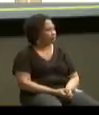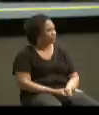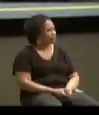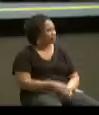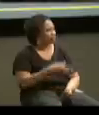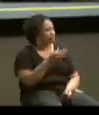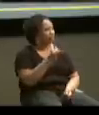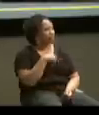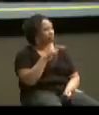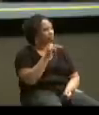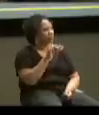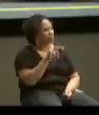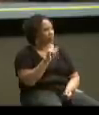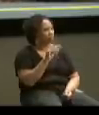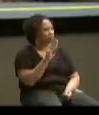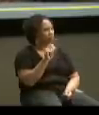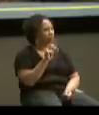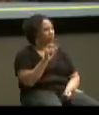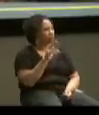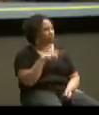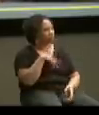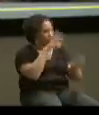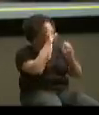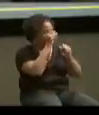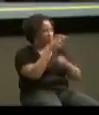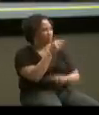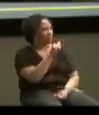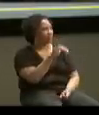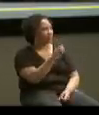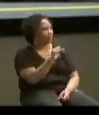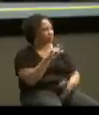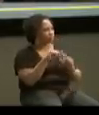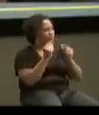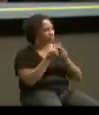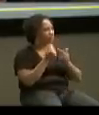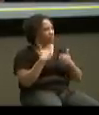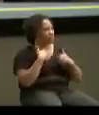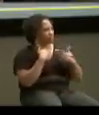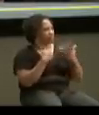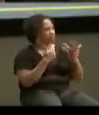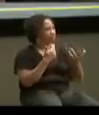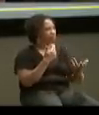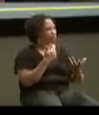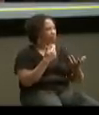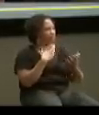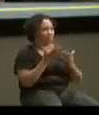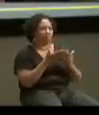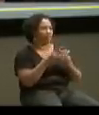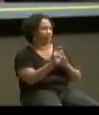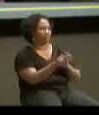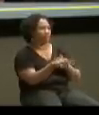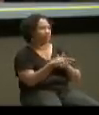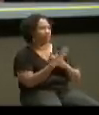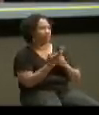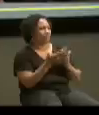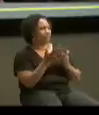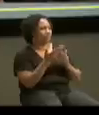AND COMPETITIVENESS. HI, I'M TINA BAKER. I HAVE AN EASY QUESTION.